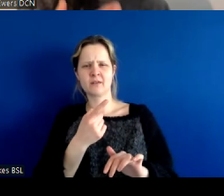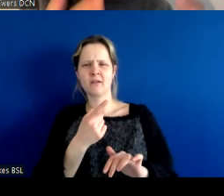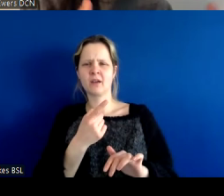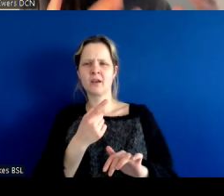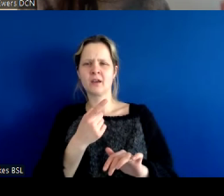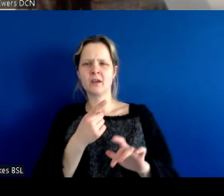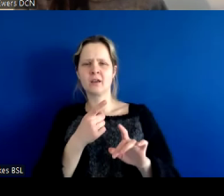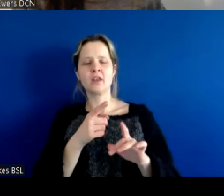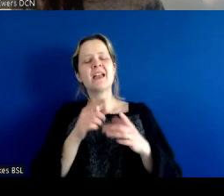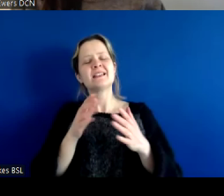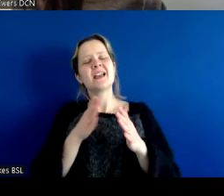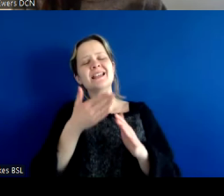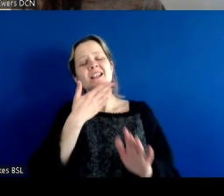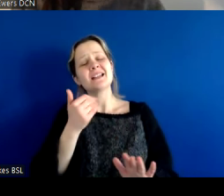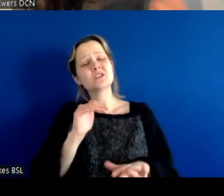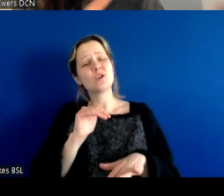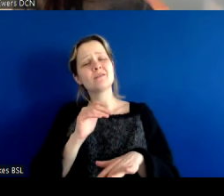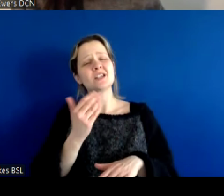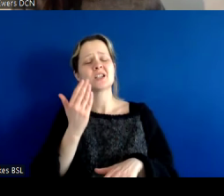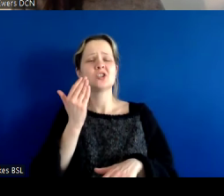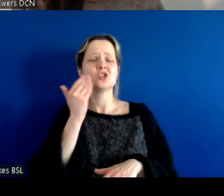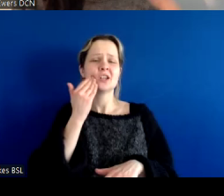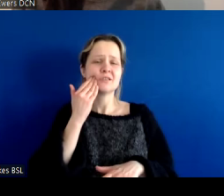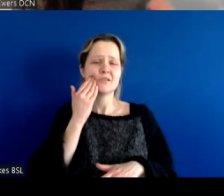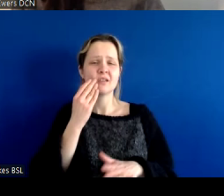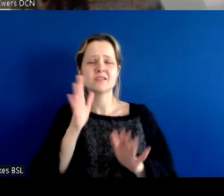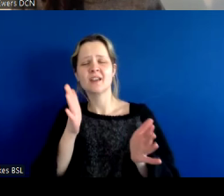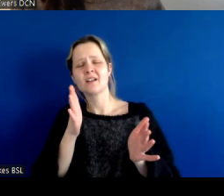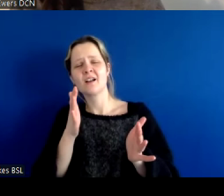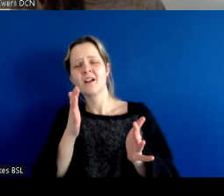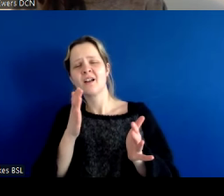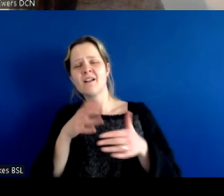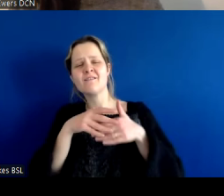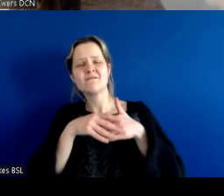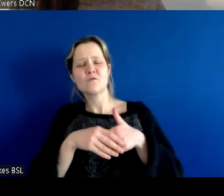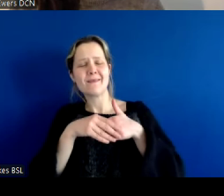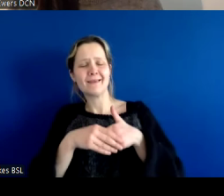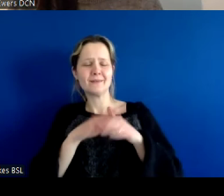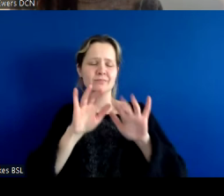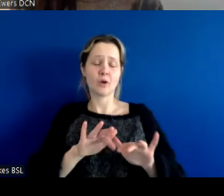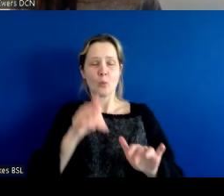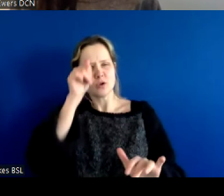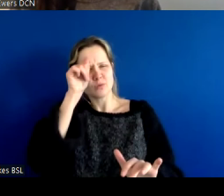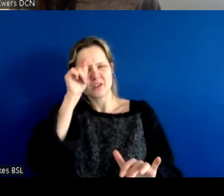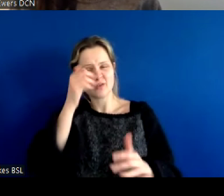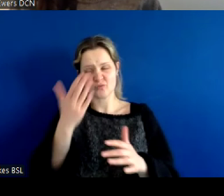again, a nice, light, friendly tone. "We've noticed you've been keeping a low profile recently.